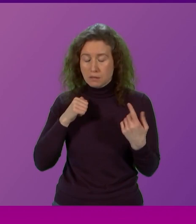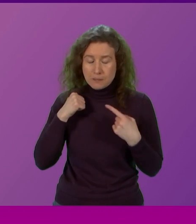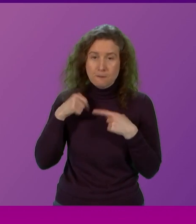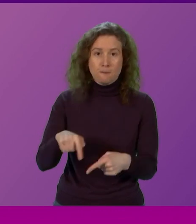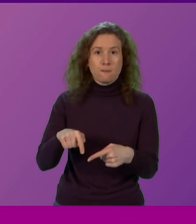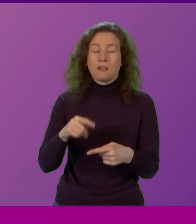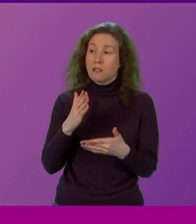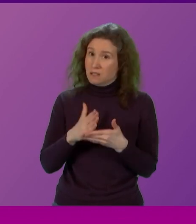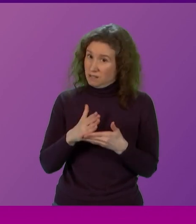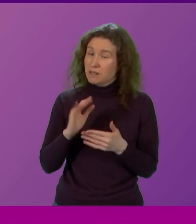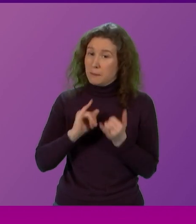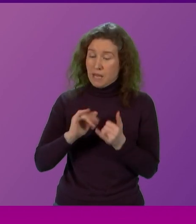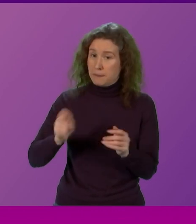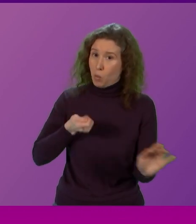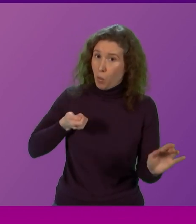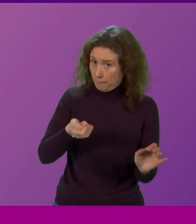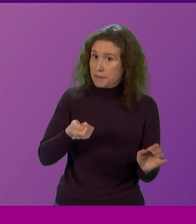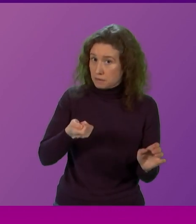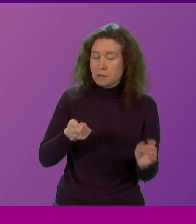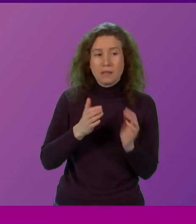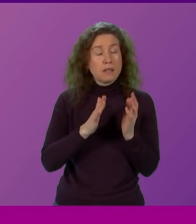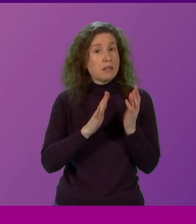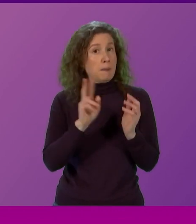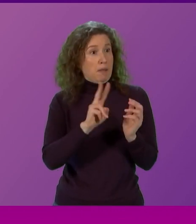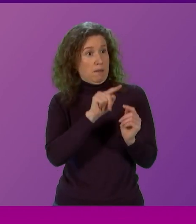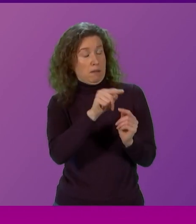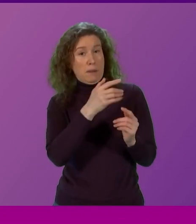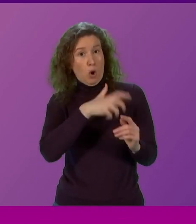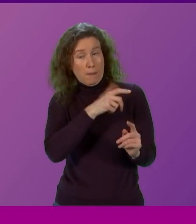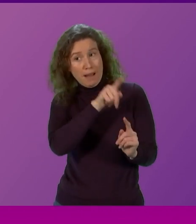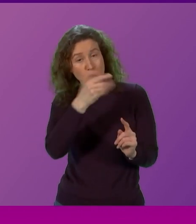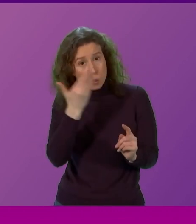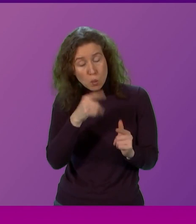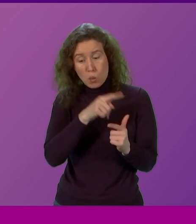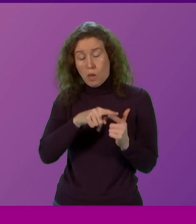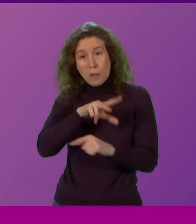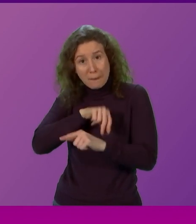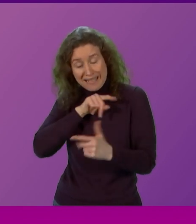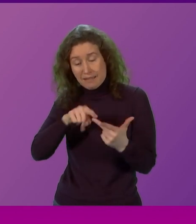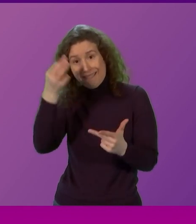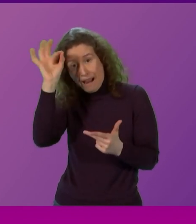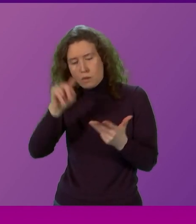sometimes even involving weapons. The parents have complained to the school, the police, the council and even the ombudsman.